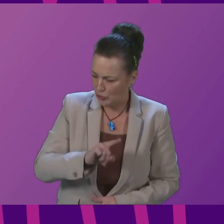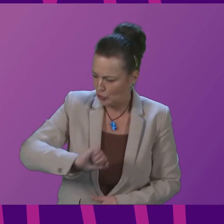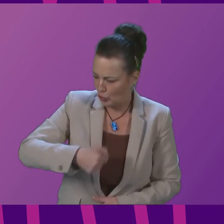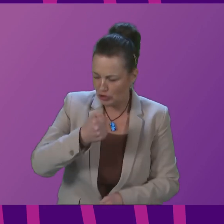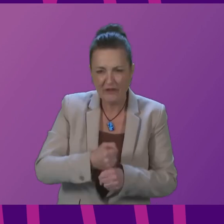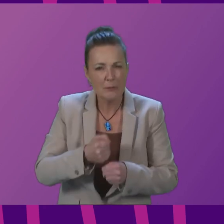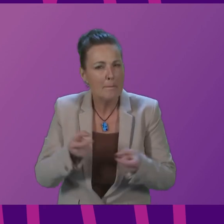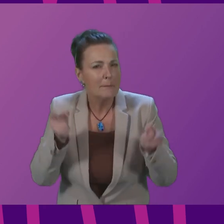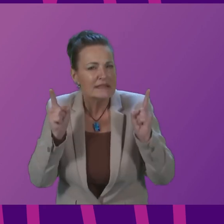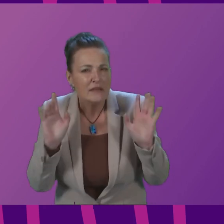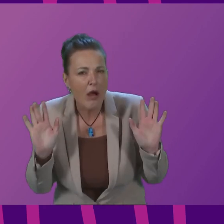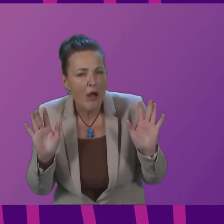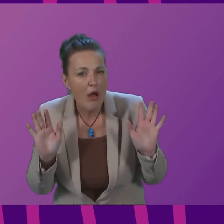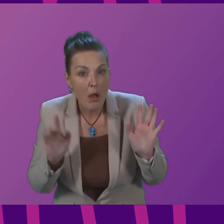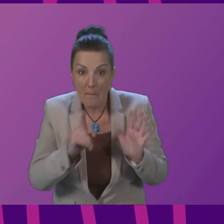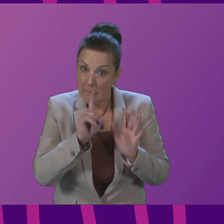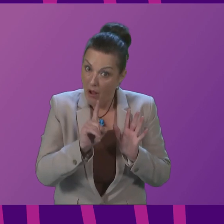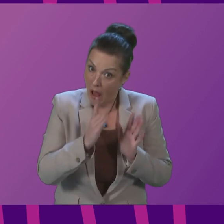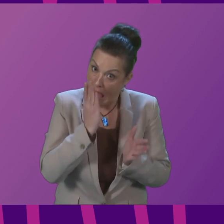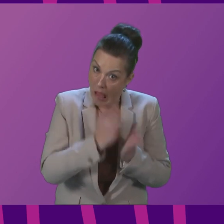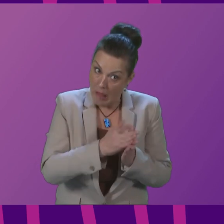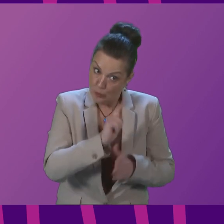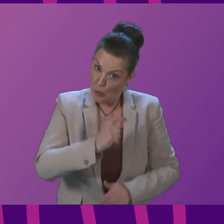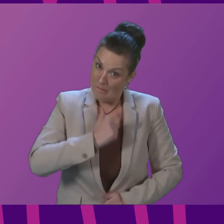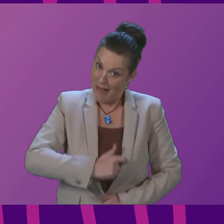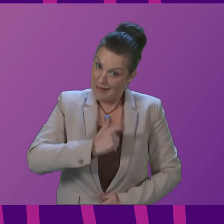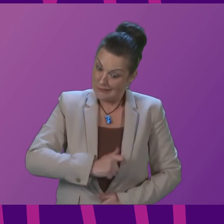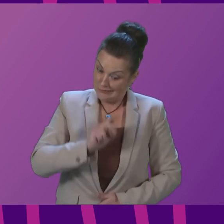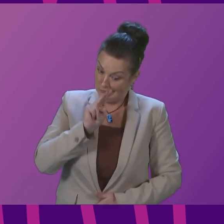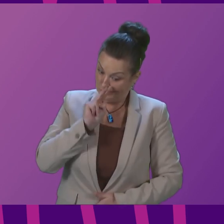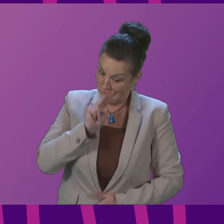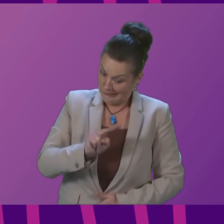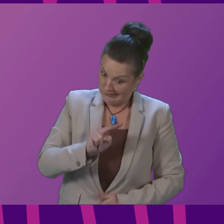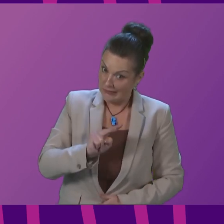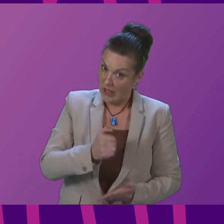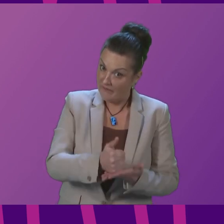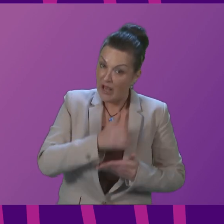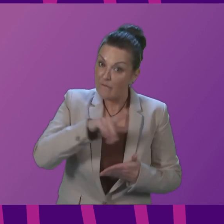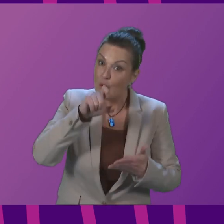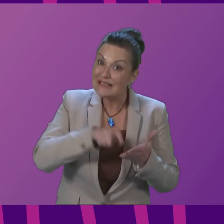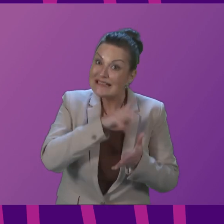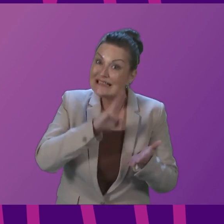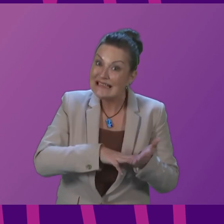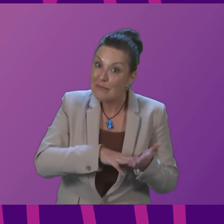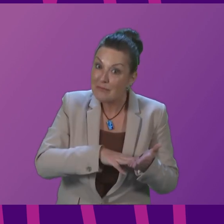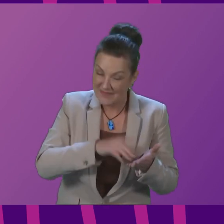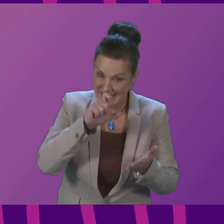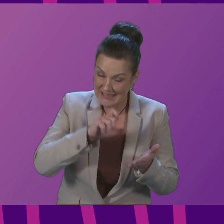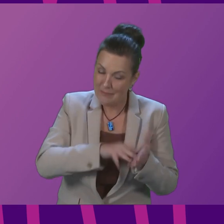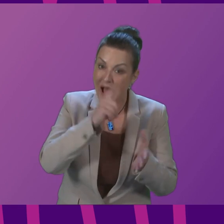ministers, but did she personally see that advice not to proceed with the deal before the decision was made?